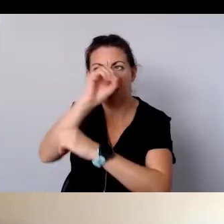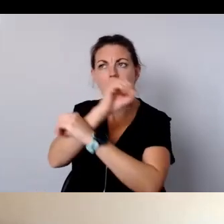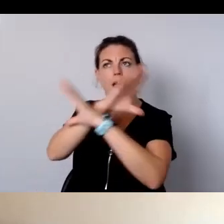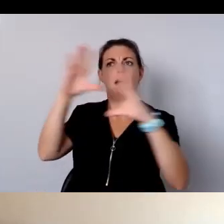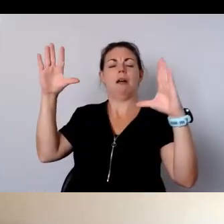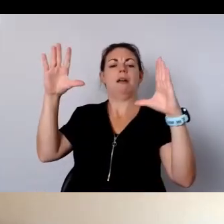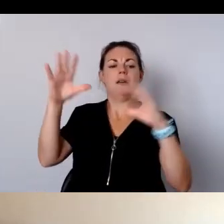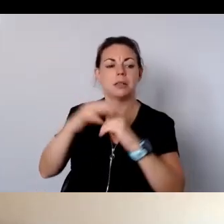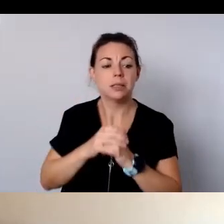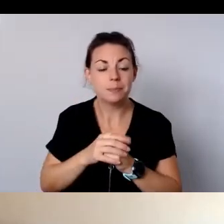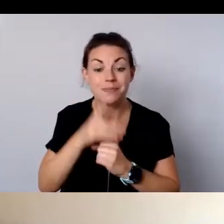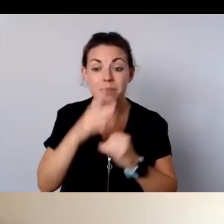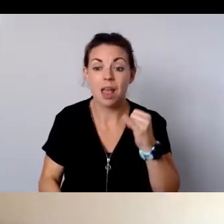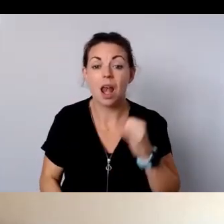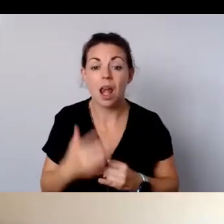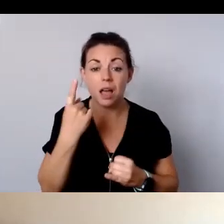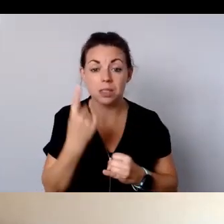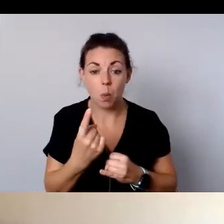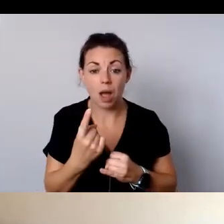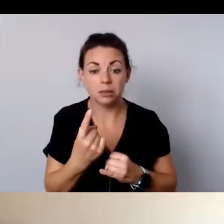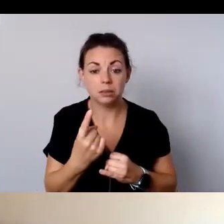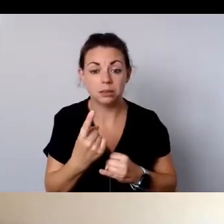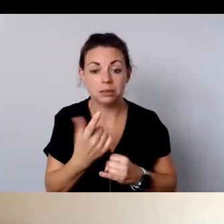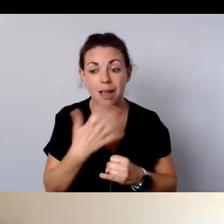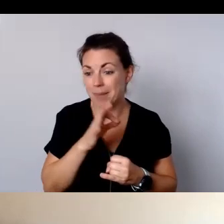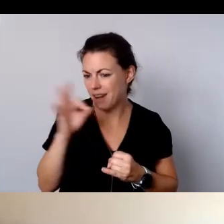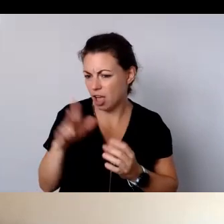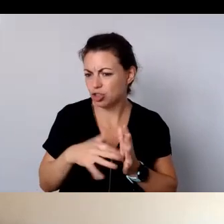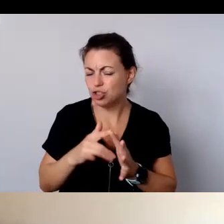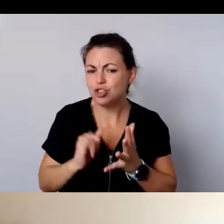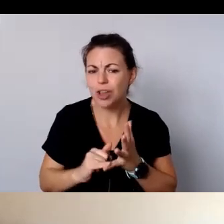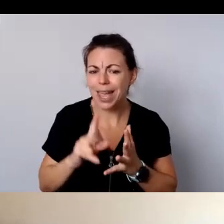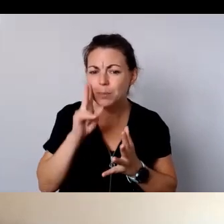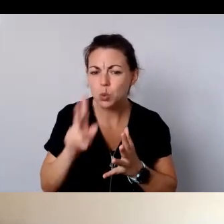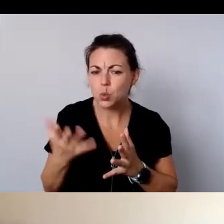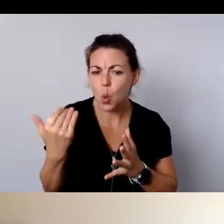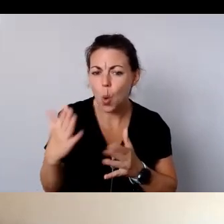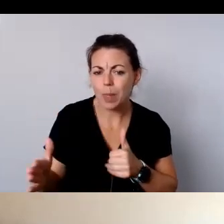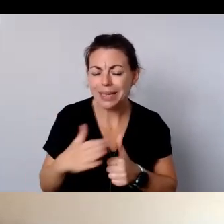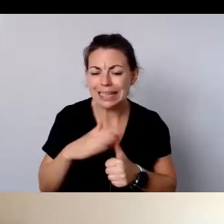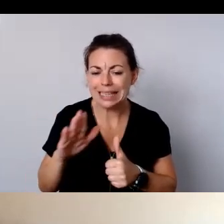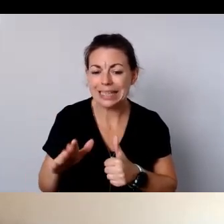For the last one, I asked James, who you saw earlier. He's been a judge on the awards for both years